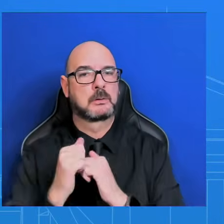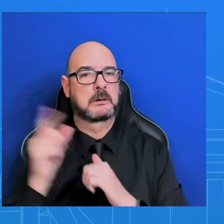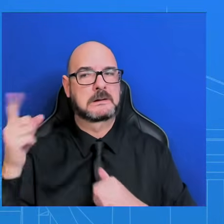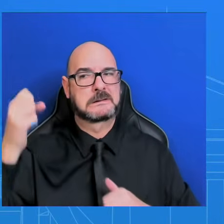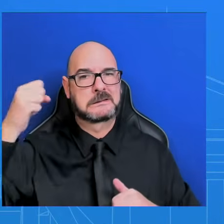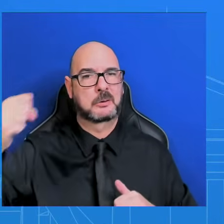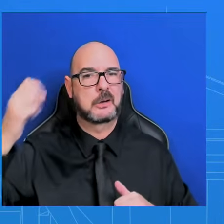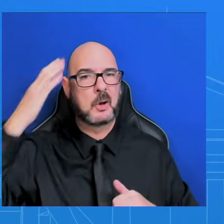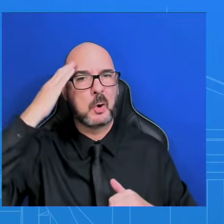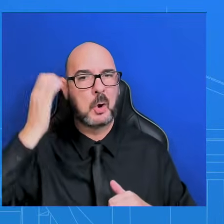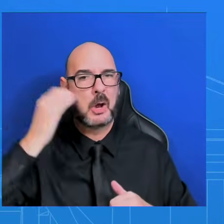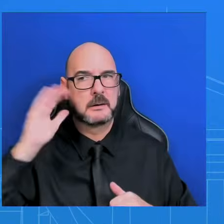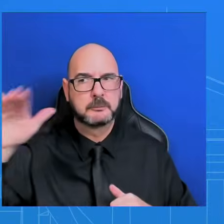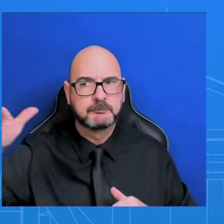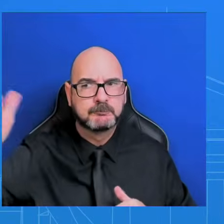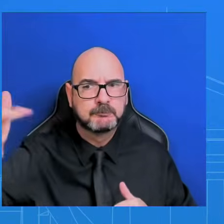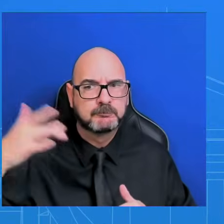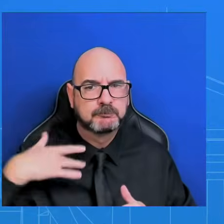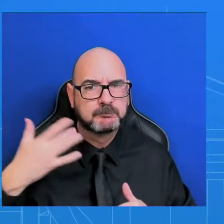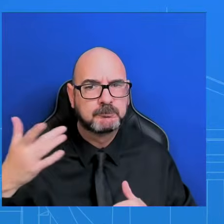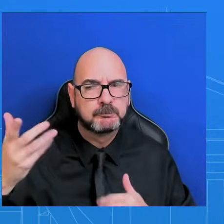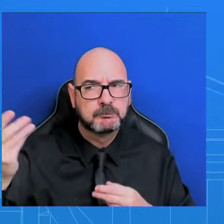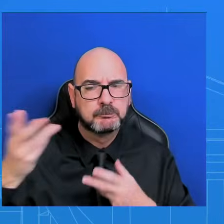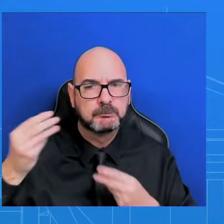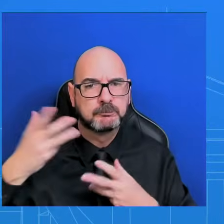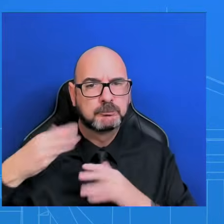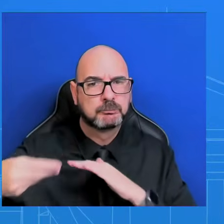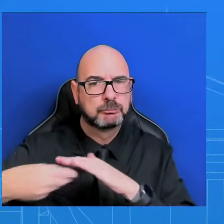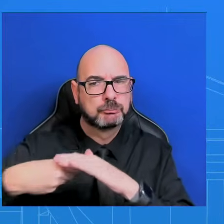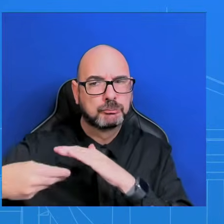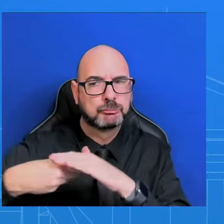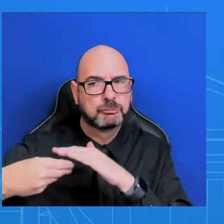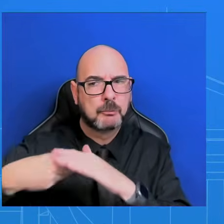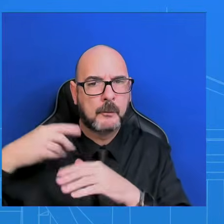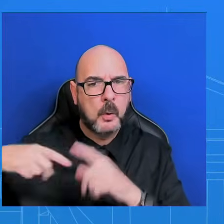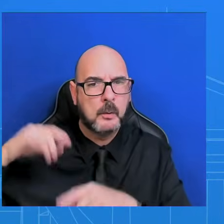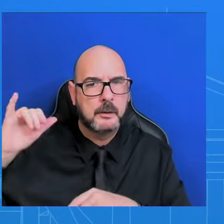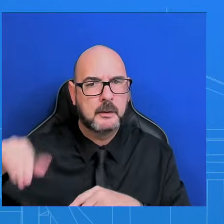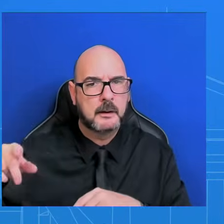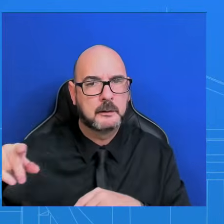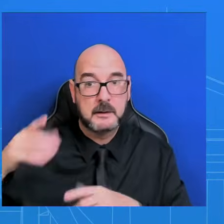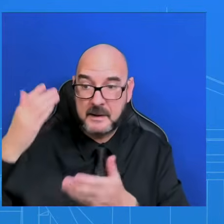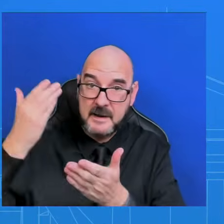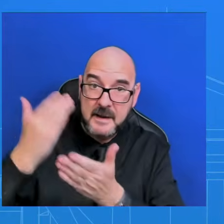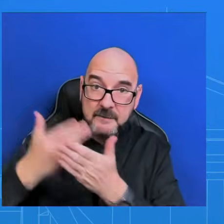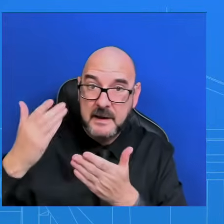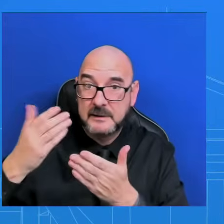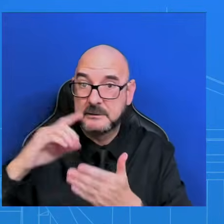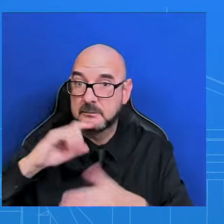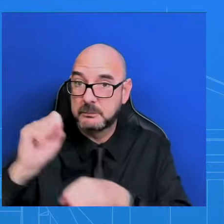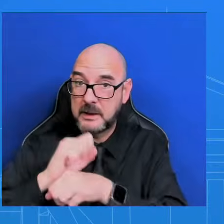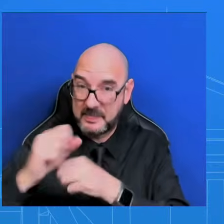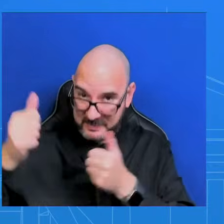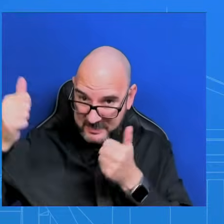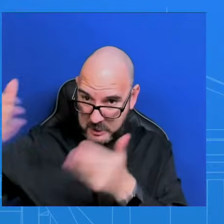they might have about that. So, I can't -- I can't verify the claims by the North that they've -- that they've actually tested such a weapon. It is -- it does, though,